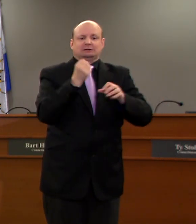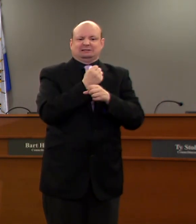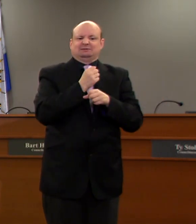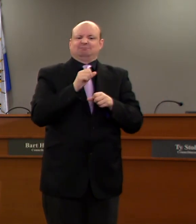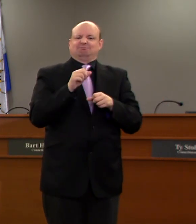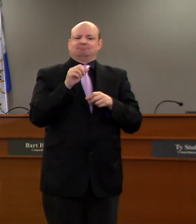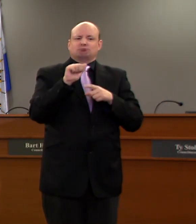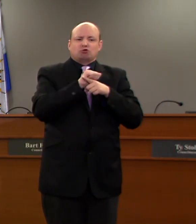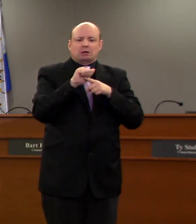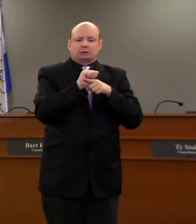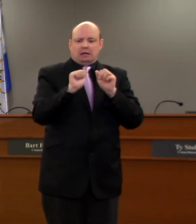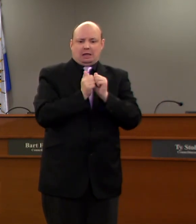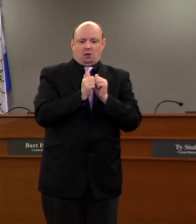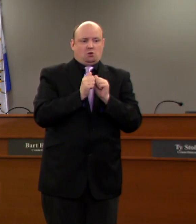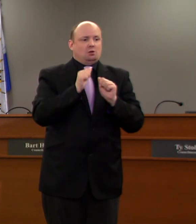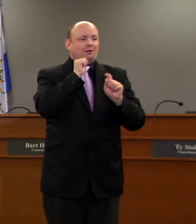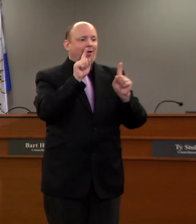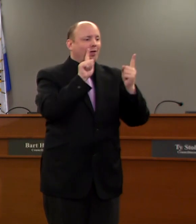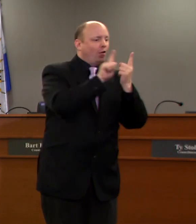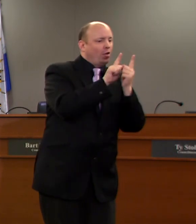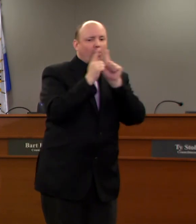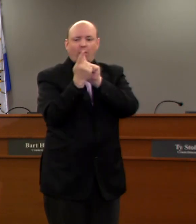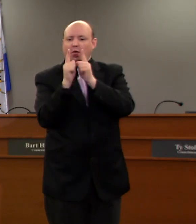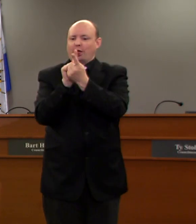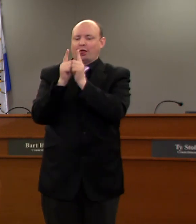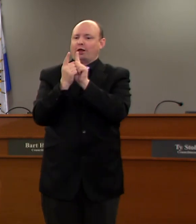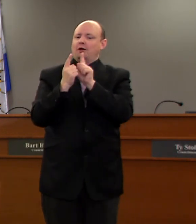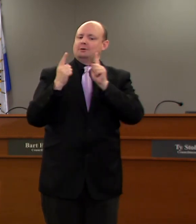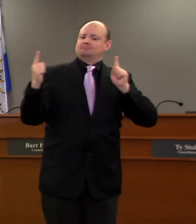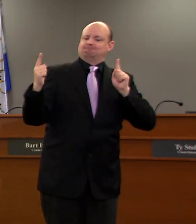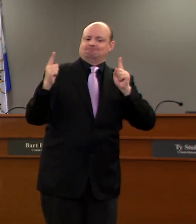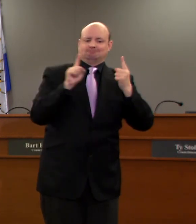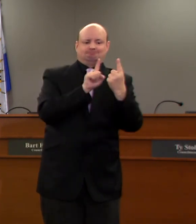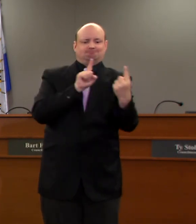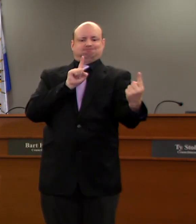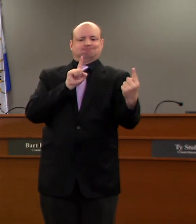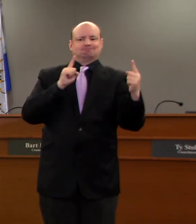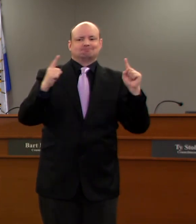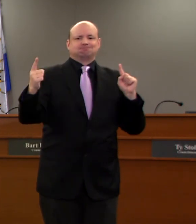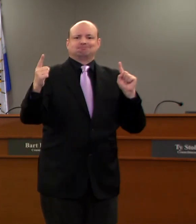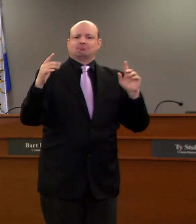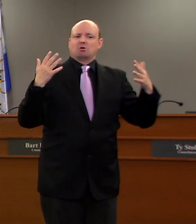We'll continue to keep you updated on new information as we have it. So please check out the website,